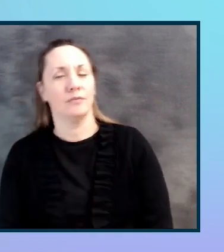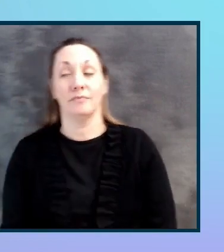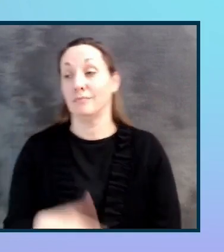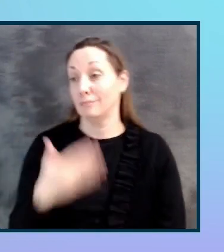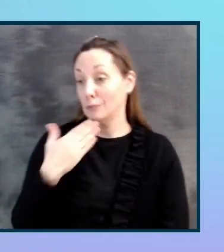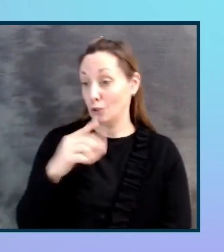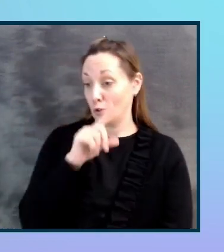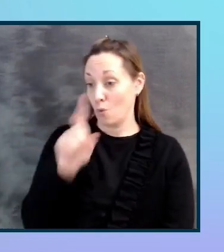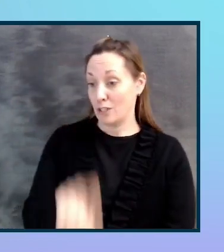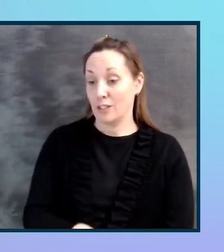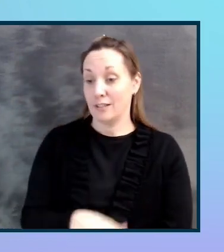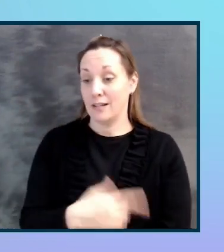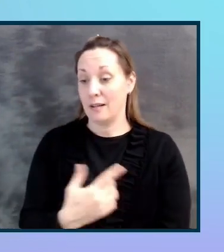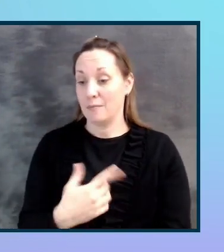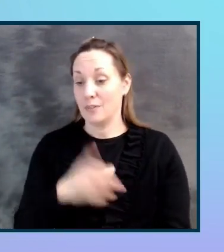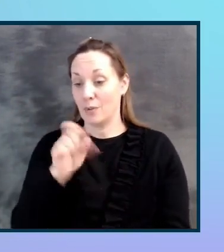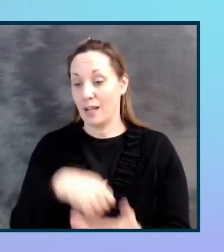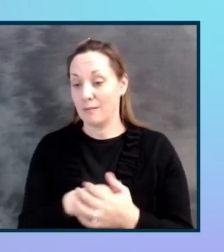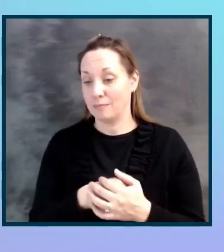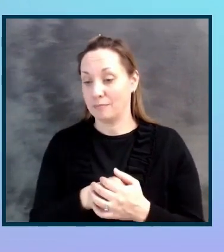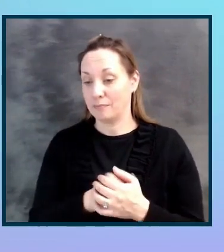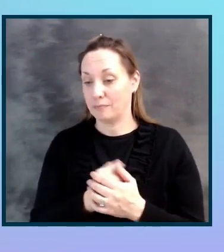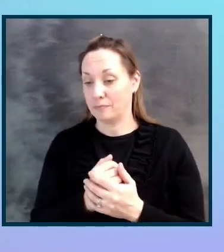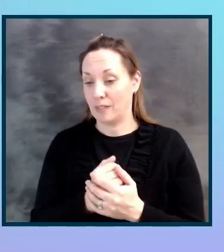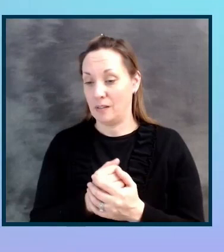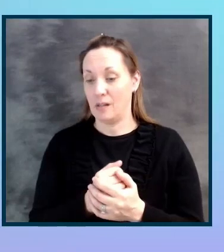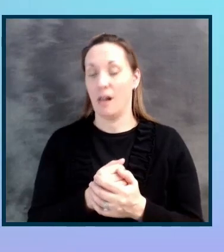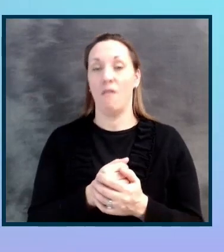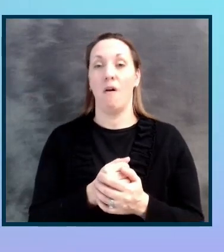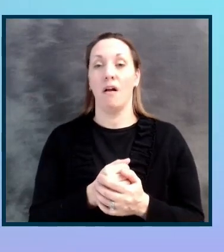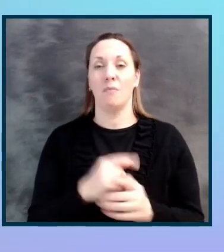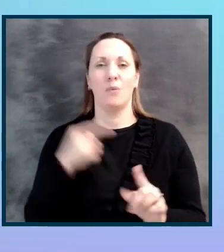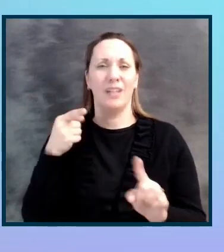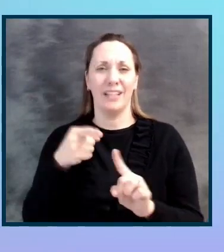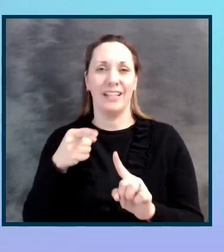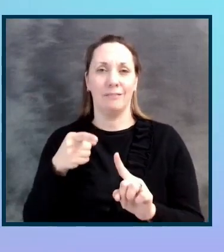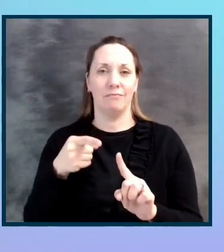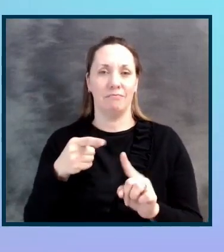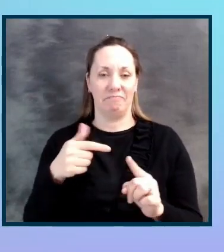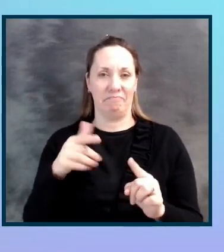So yeah, I did, but at the heart of it, I'm still a developer.